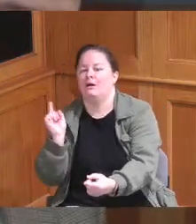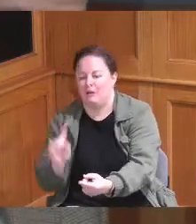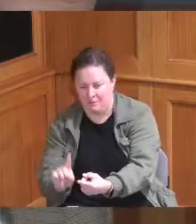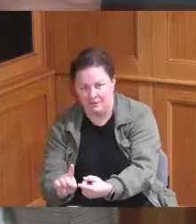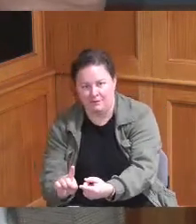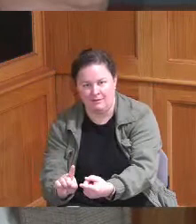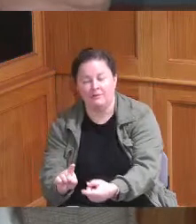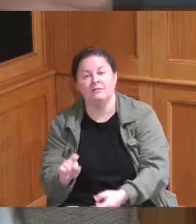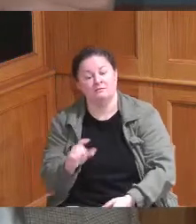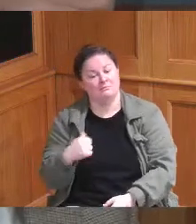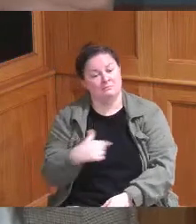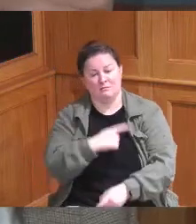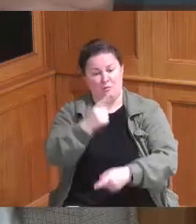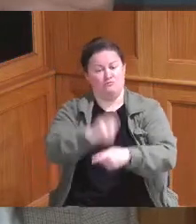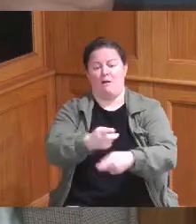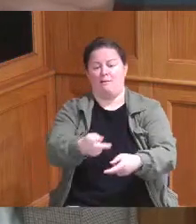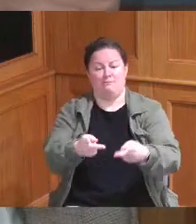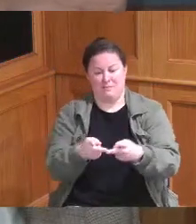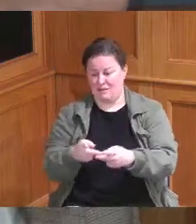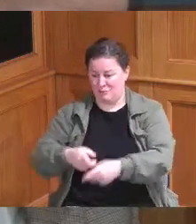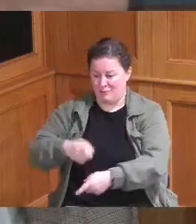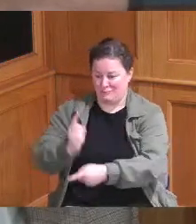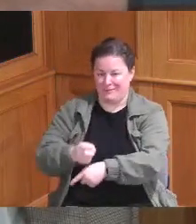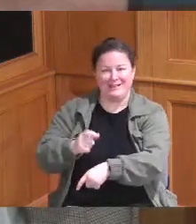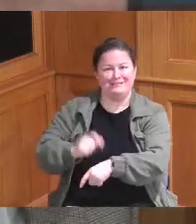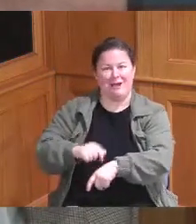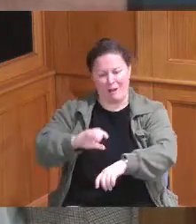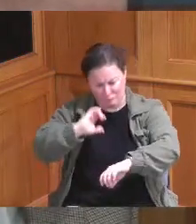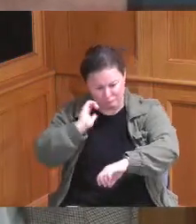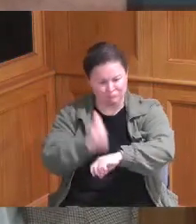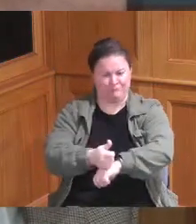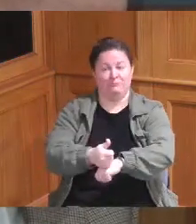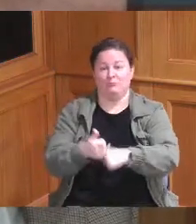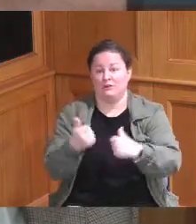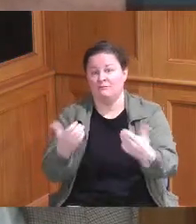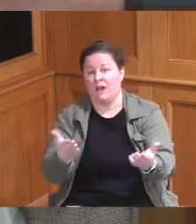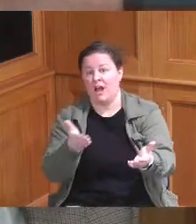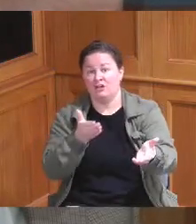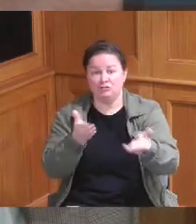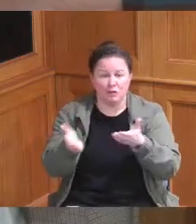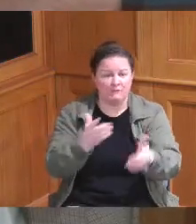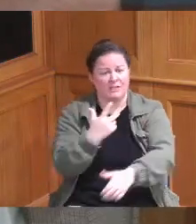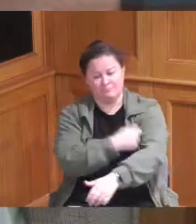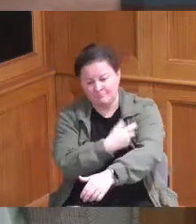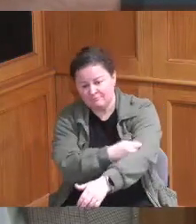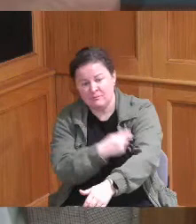in the right place at the right time providing this service to the County residents by both by